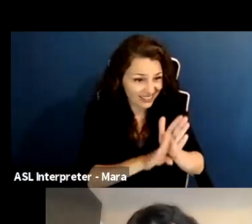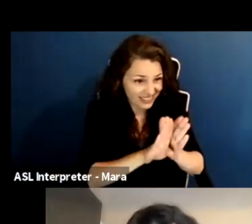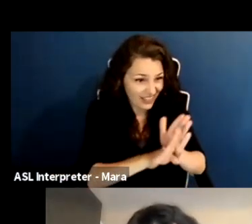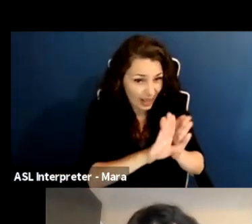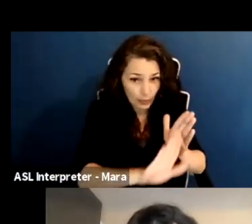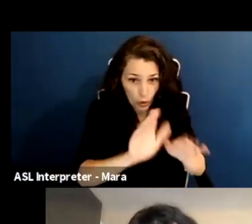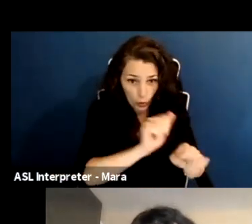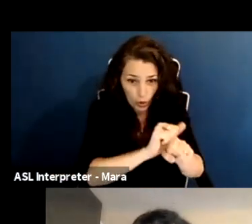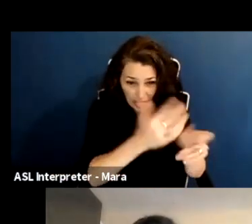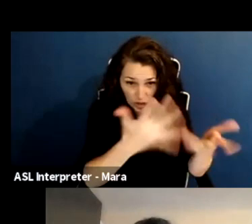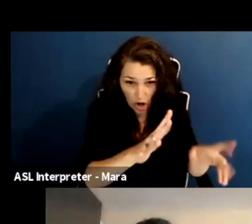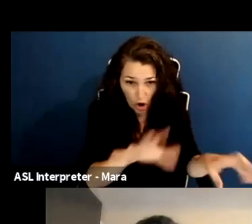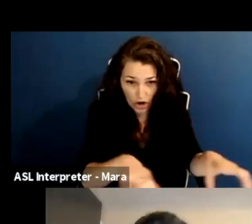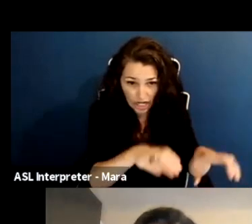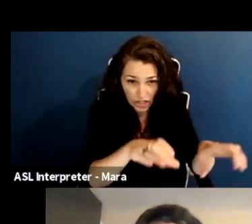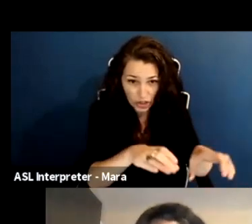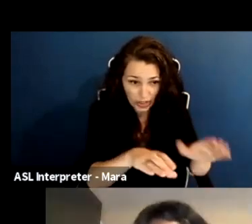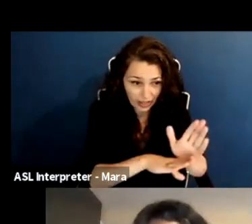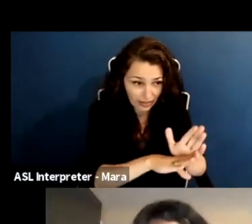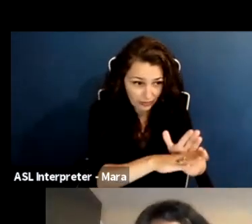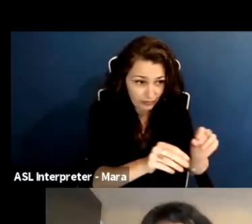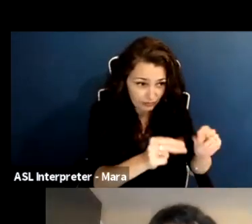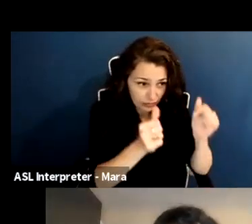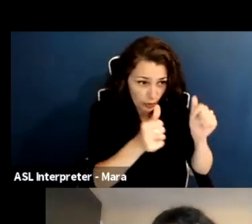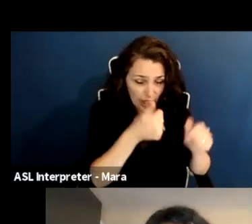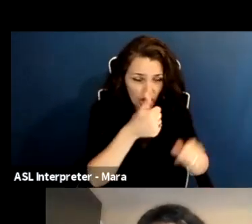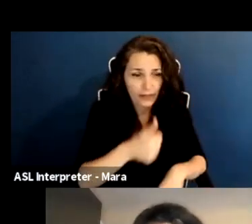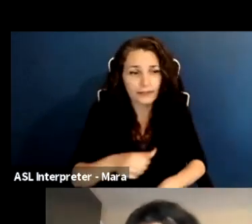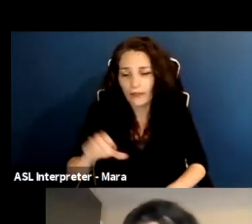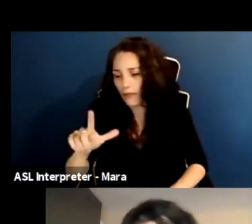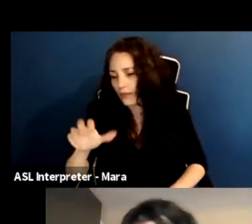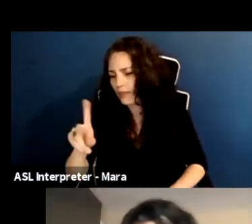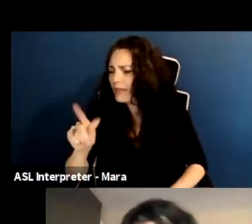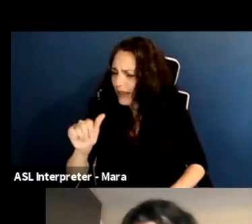So it can take so long to make a movie. And I think it's always, there's something really great about,